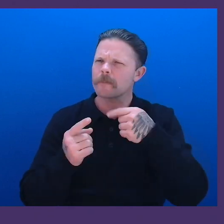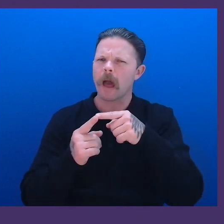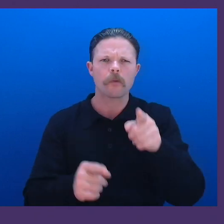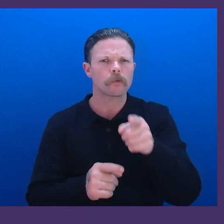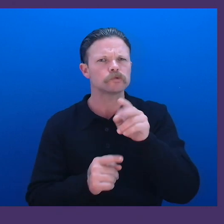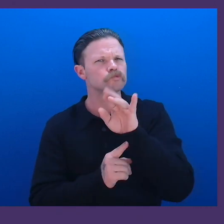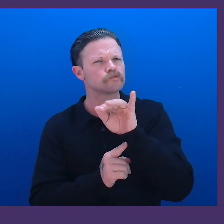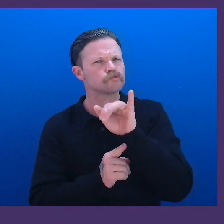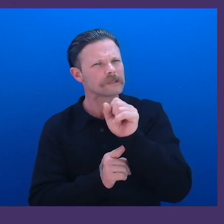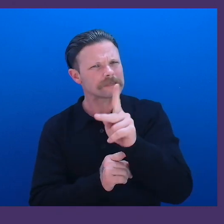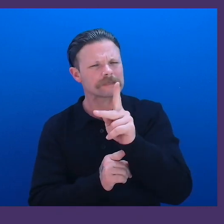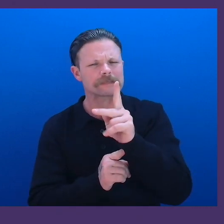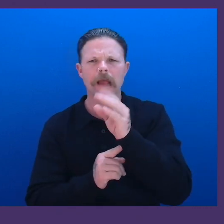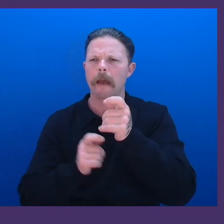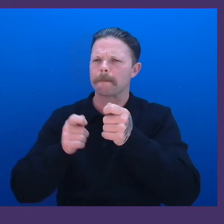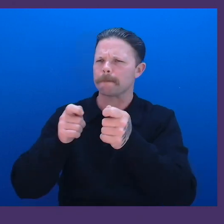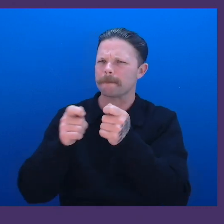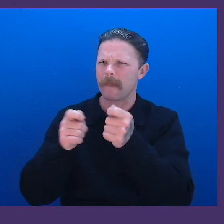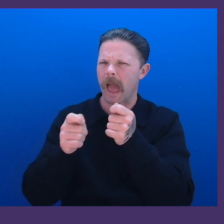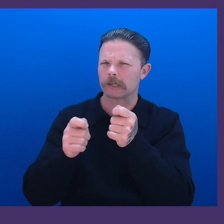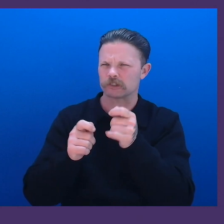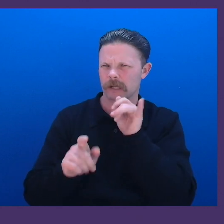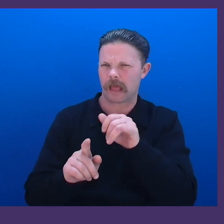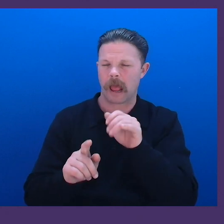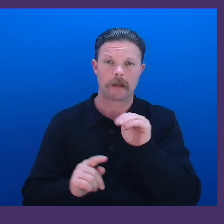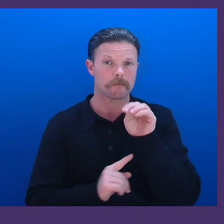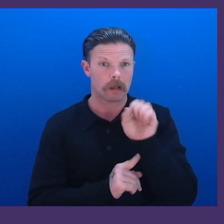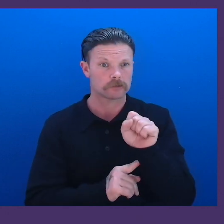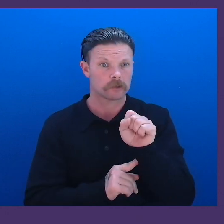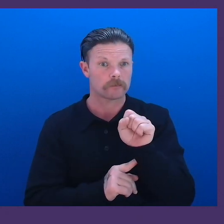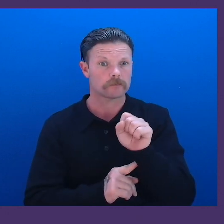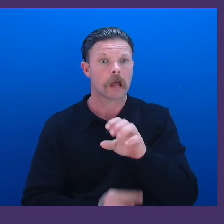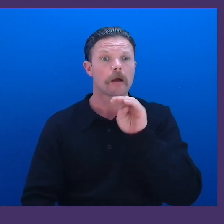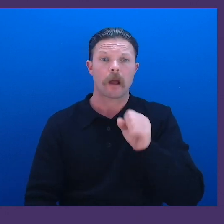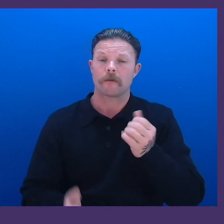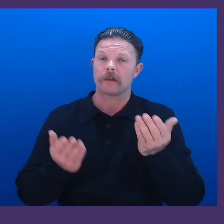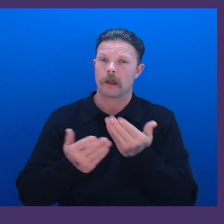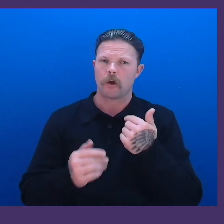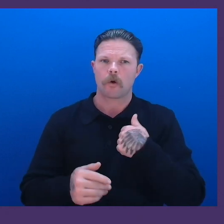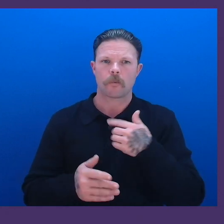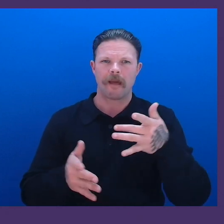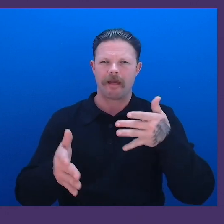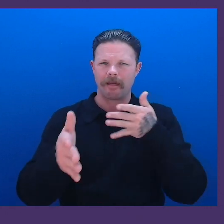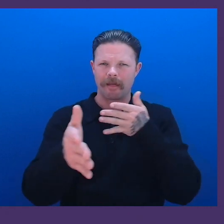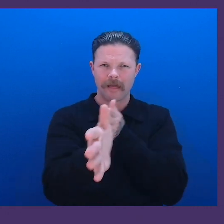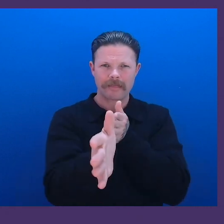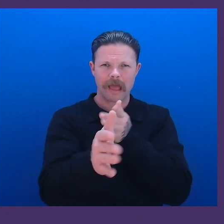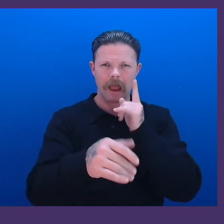At Microsoft, we are aligning with the National Institute for Standards and Technology AI Risk Management Framework.